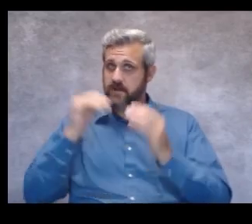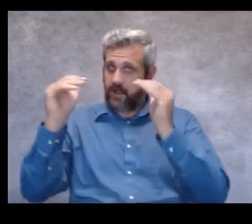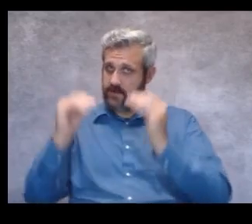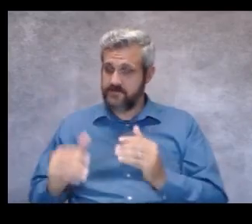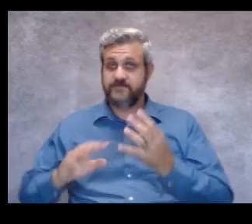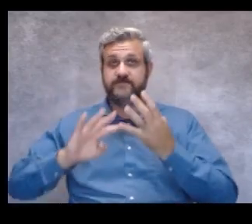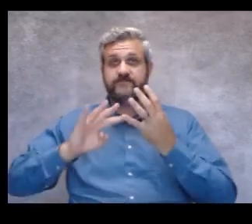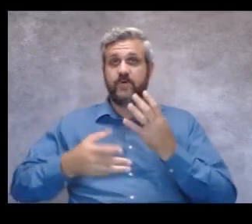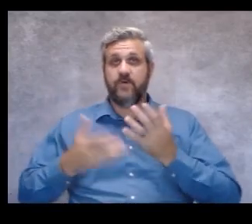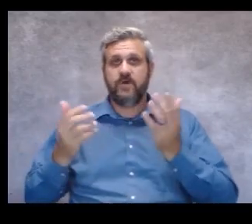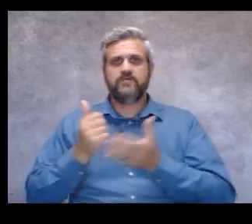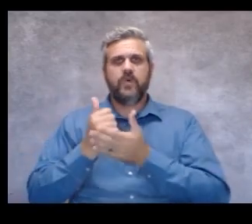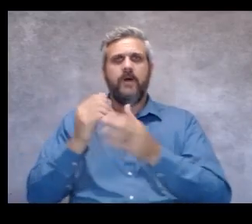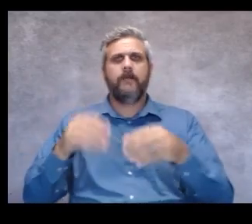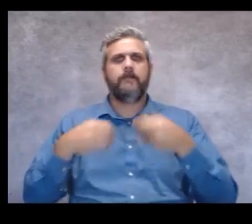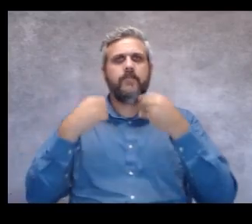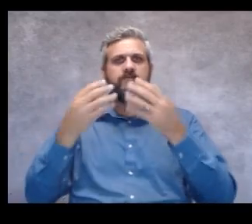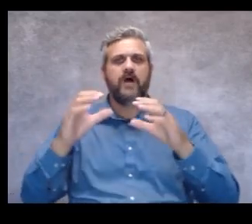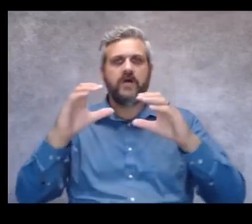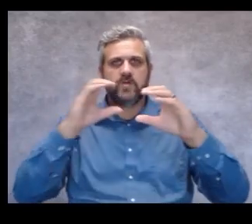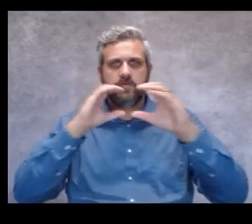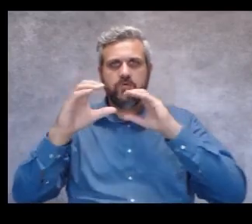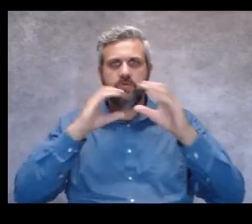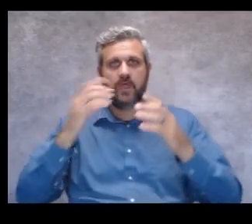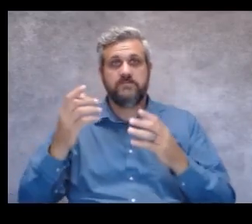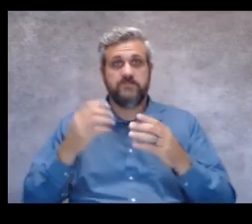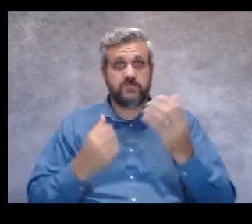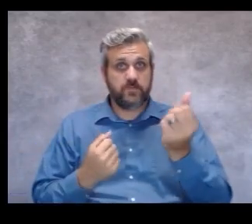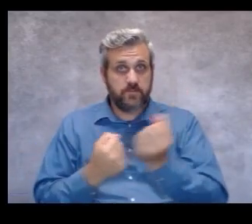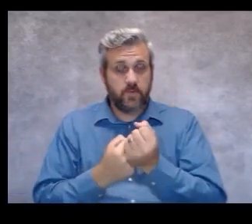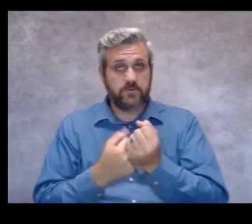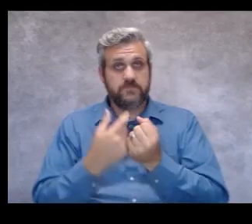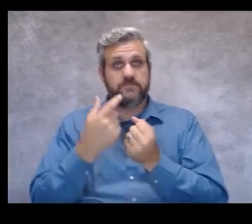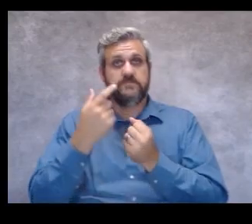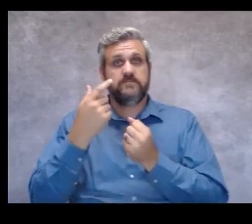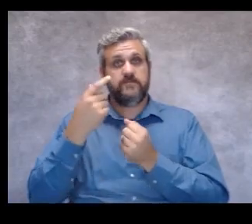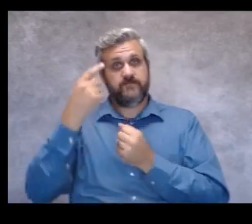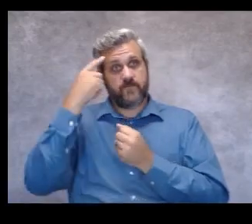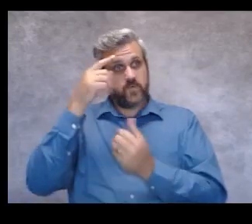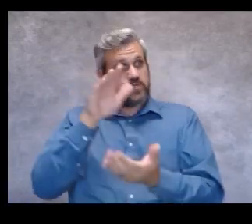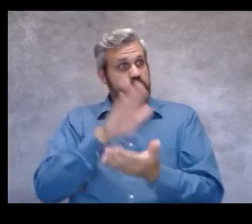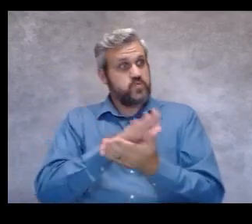fourthly, to help provide communication and support in the schools and